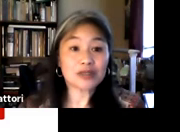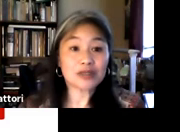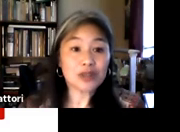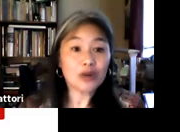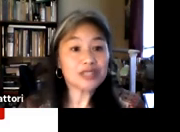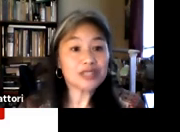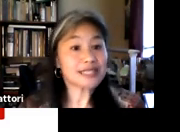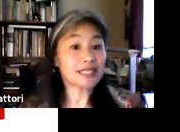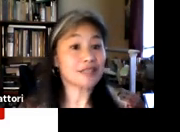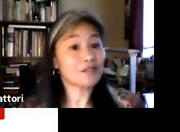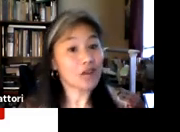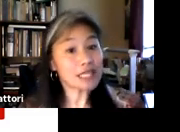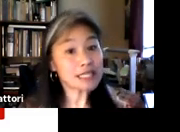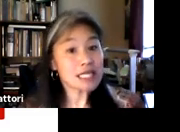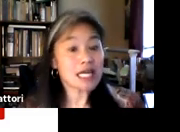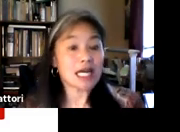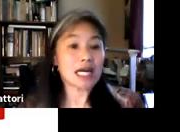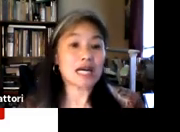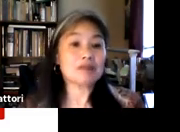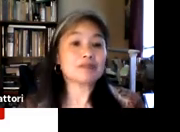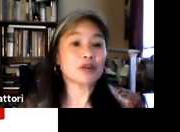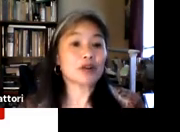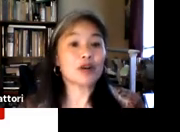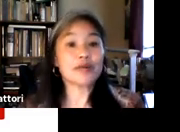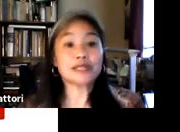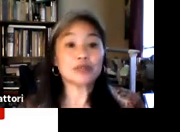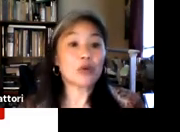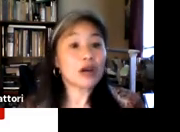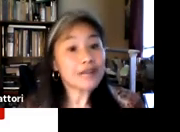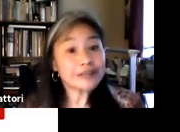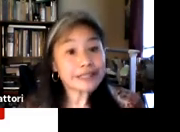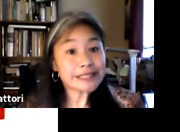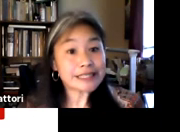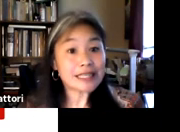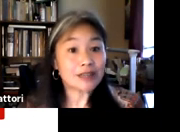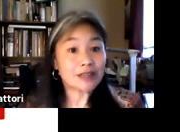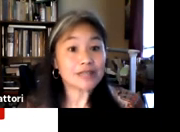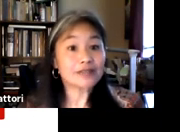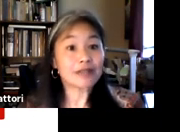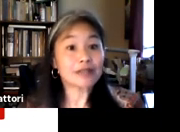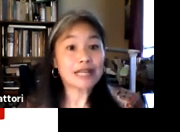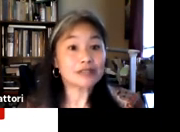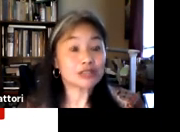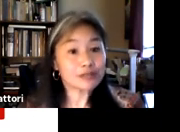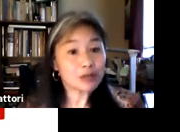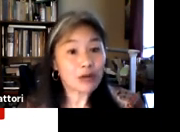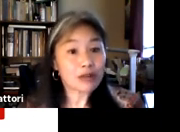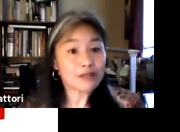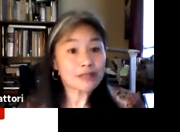they tried to have dances for the young people, they didn't have the luxury of things like punch, to drink. So they would